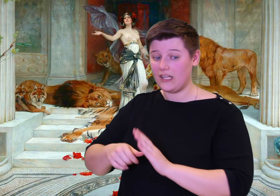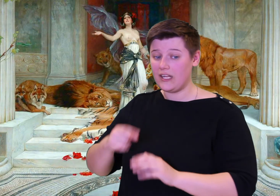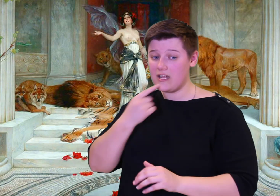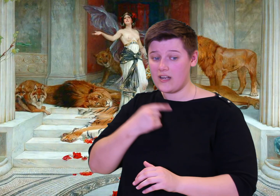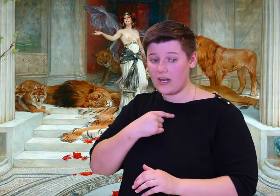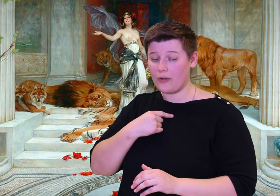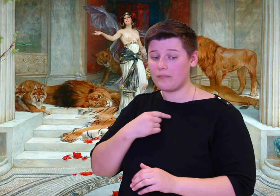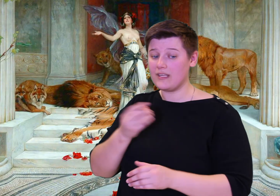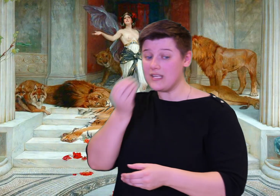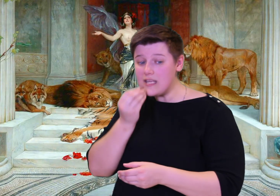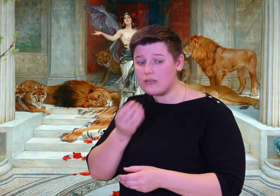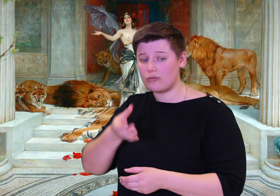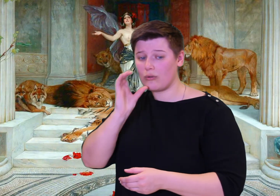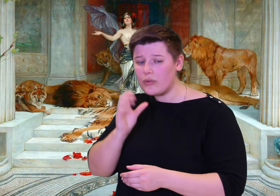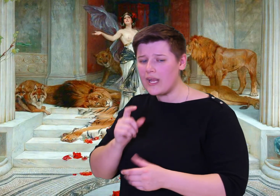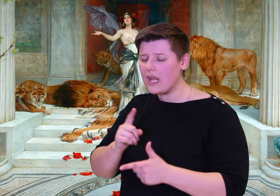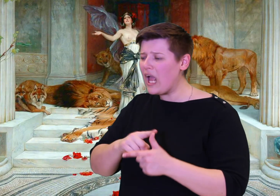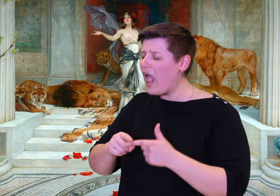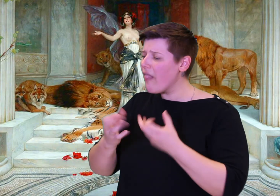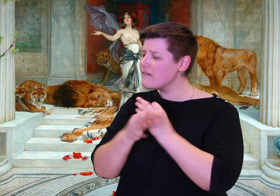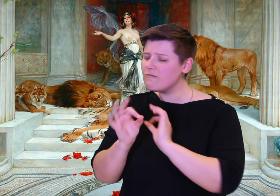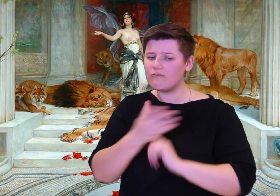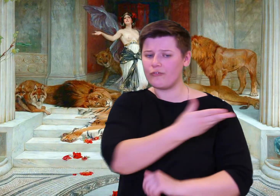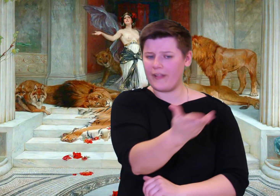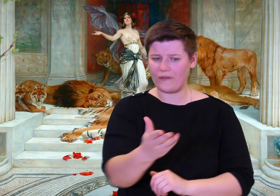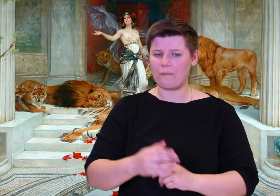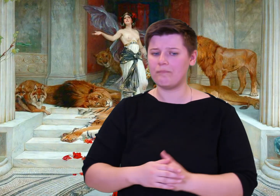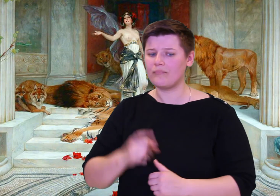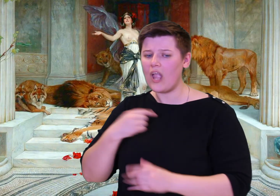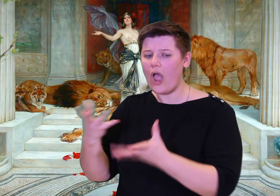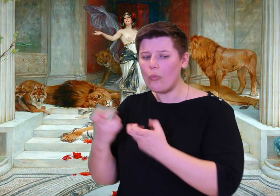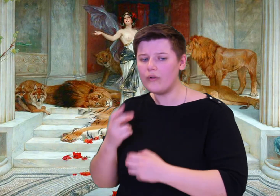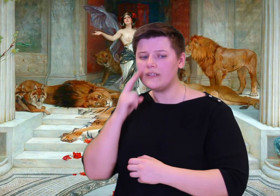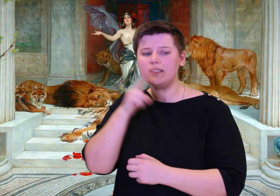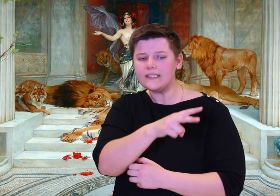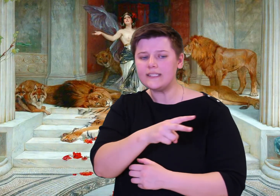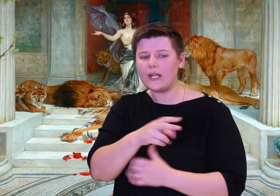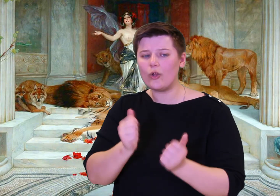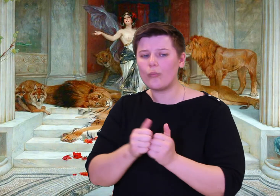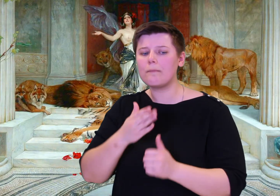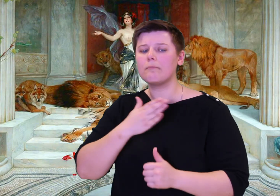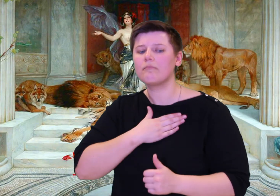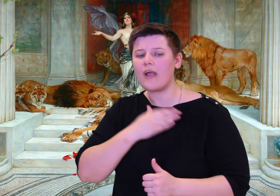his wine before he saw his men with his own eyes and set them free? If you are so